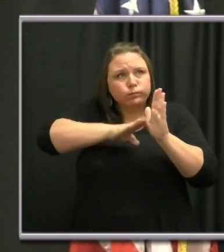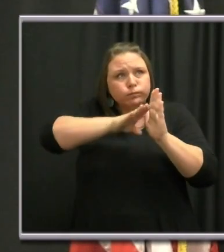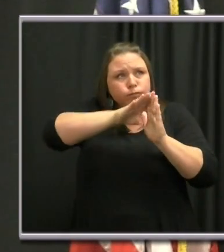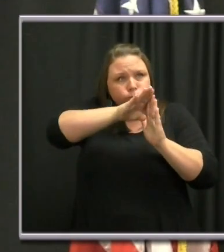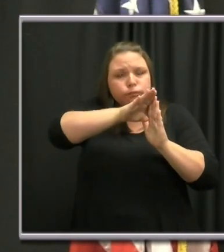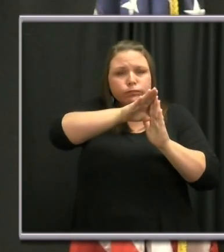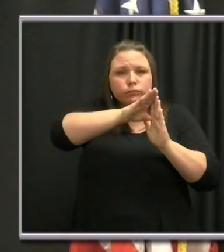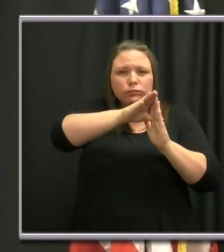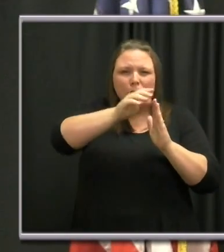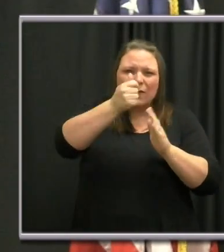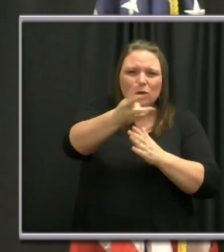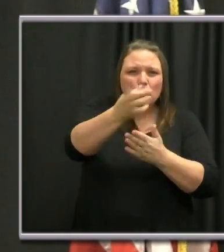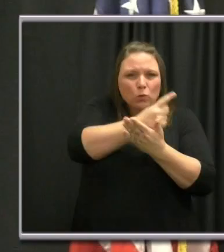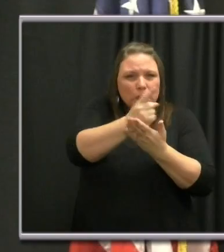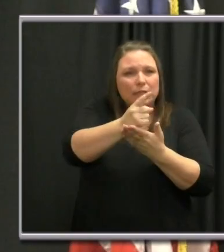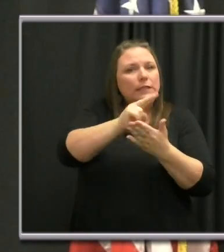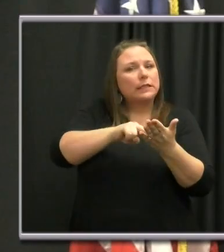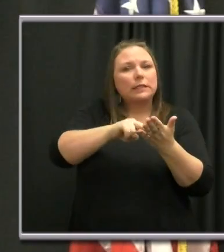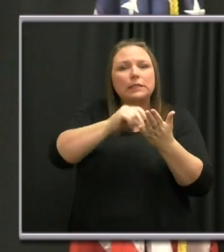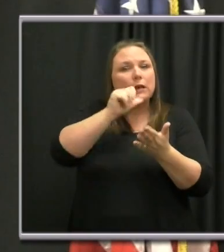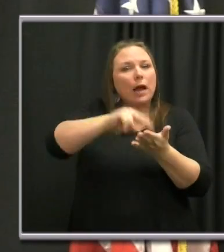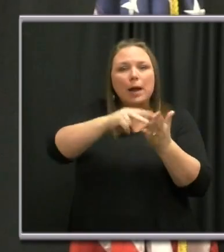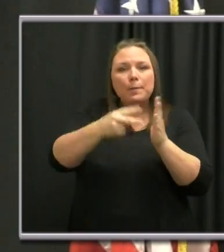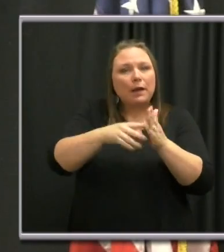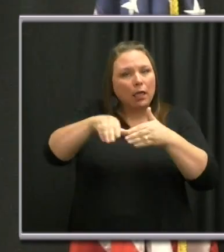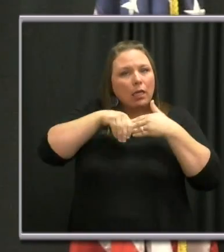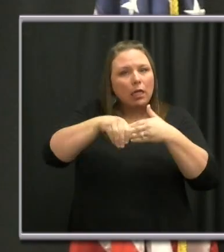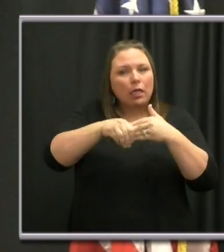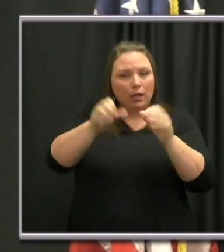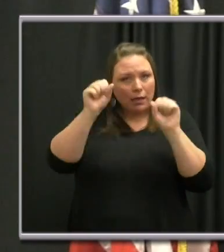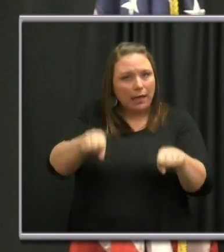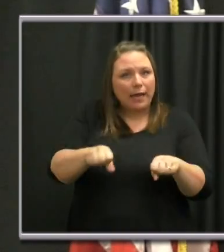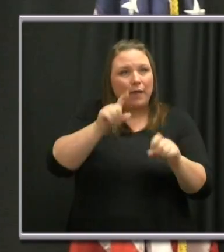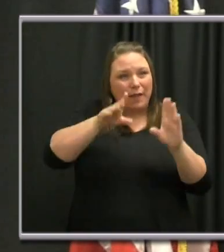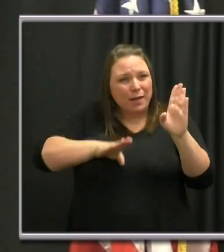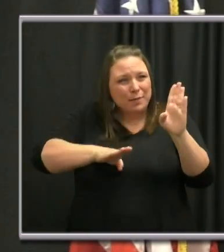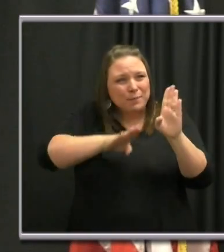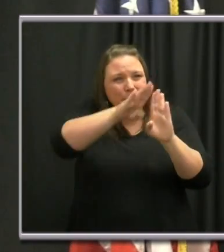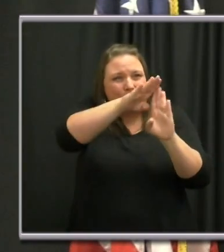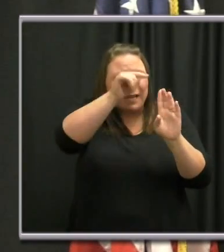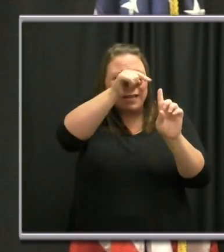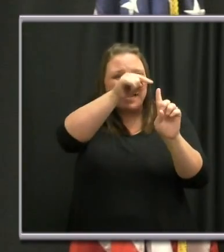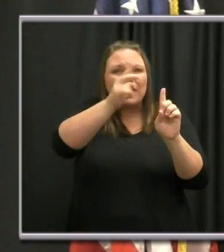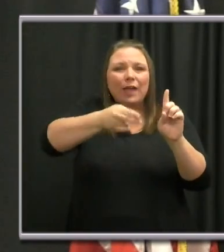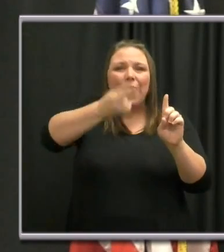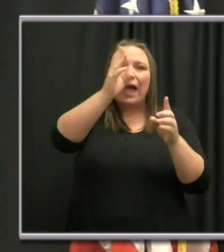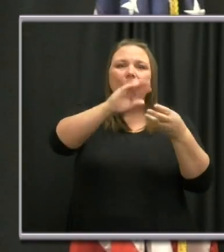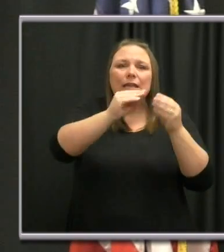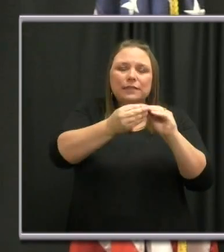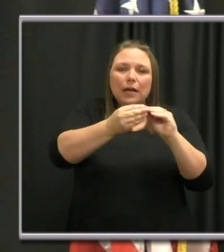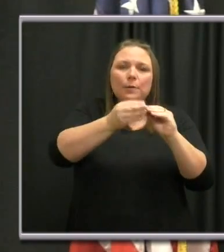ARE HITTING THE PEAK OF THIS IN THE NEXT SEVERAL WEEKS REMEMBER THAT DOESN'T MEAN THAT WE CAN